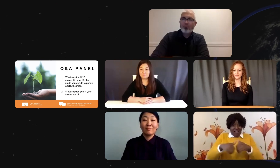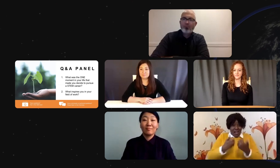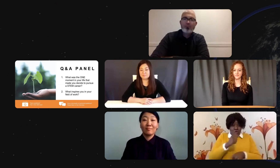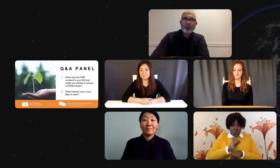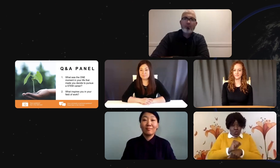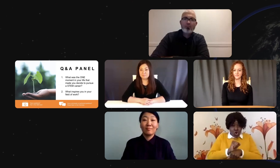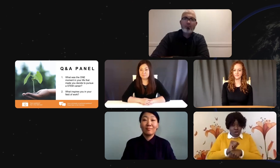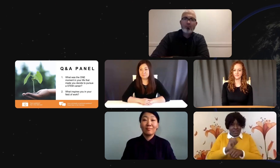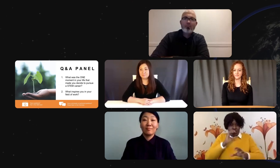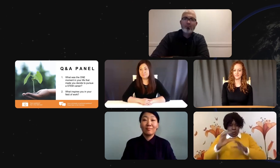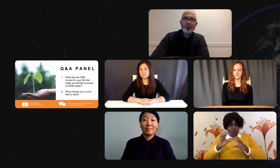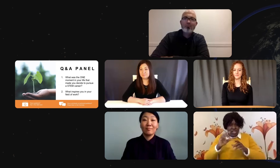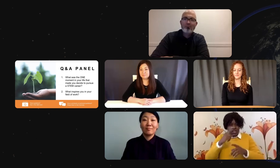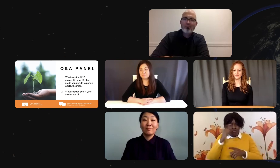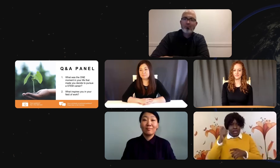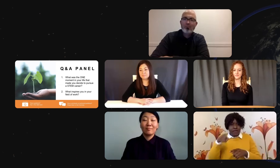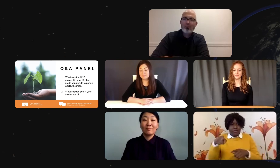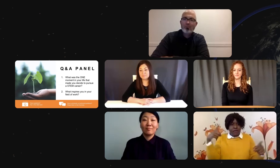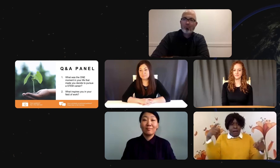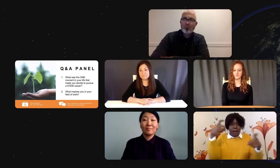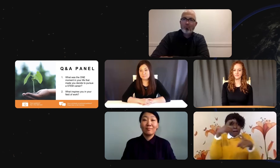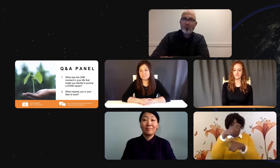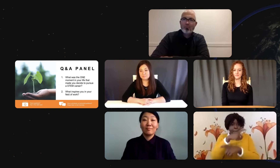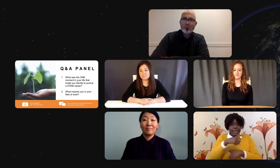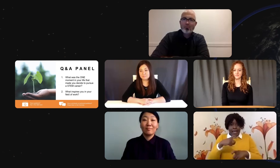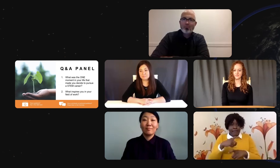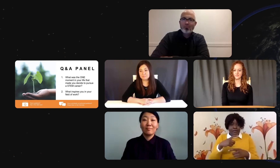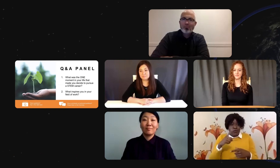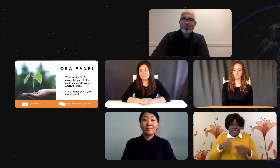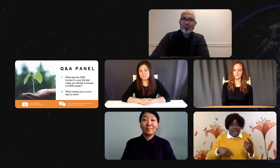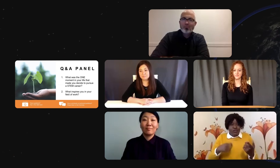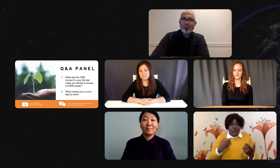Intercellular communication is so, so complicated.